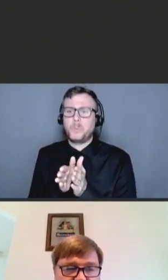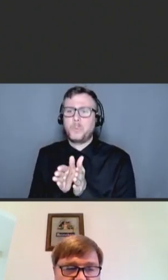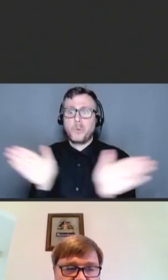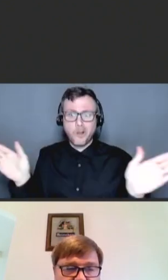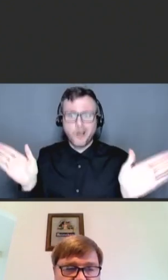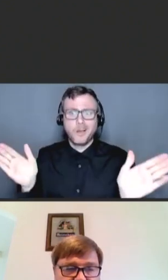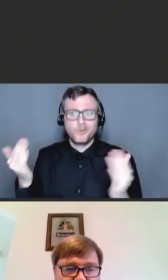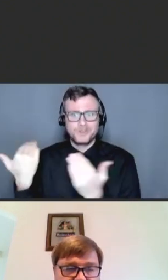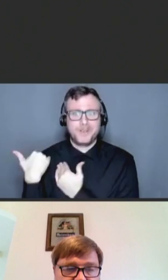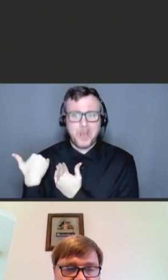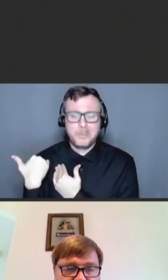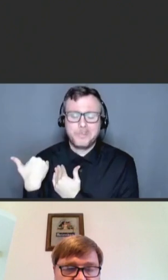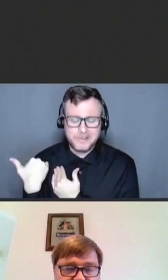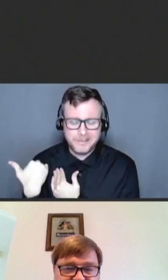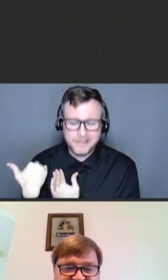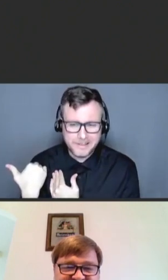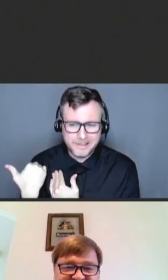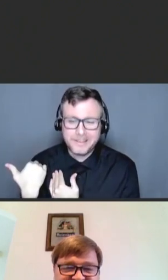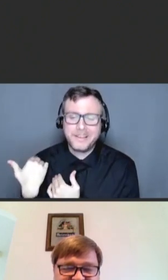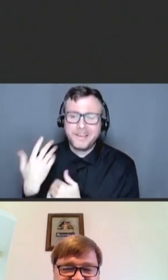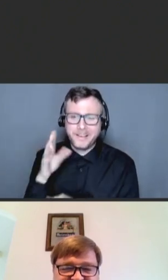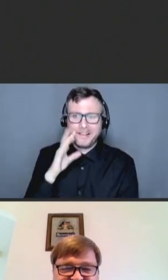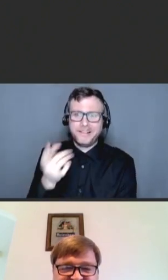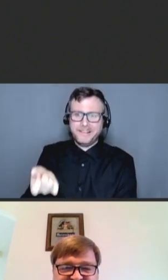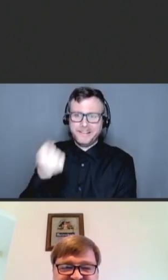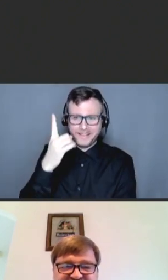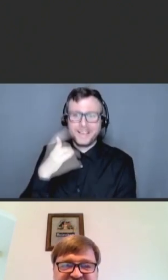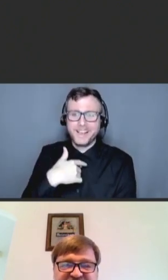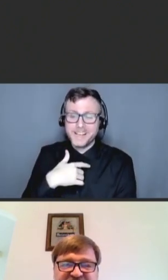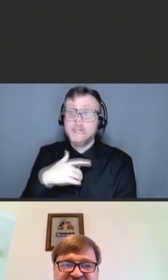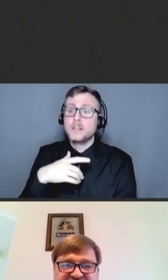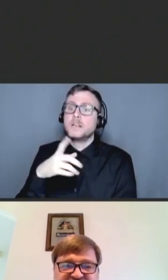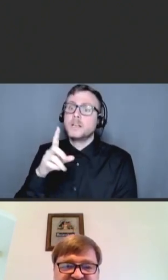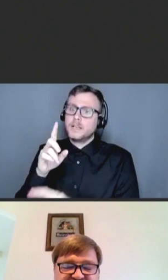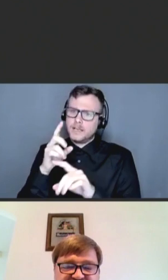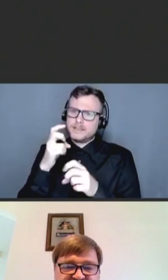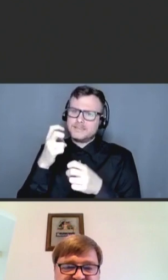that you received, so I respect the difficulty in kind of narrowing some